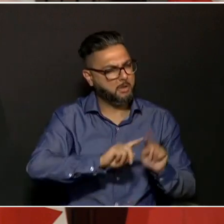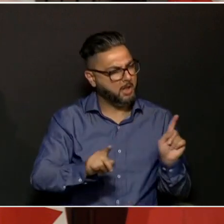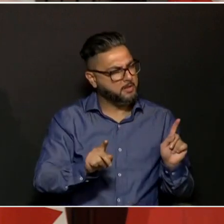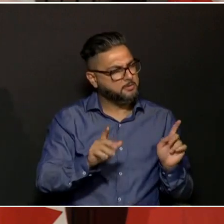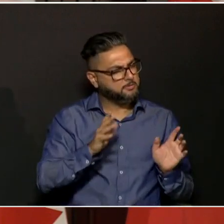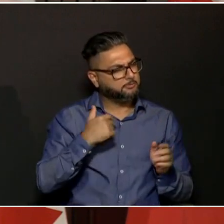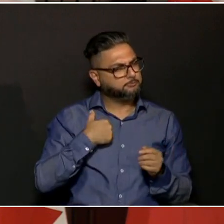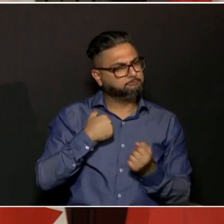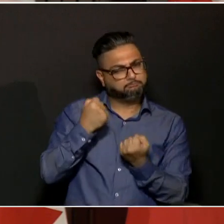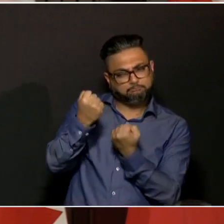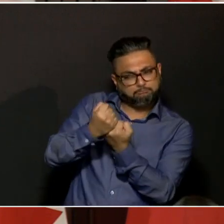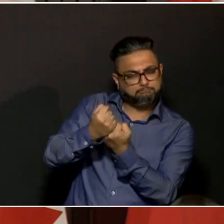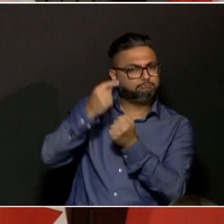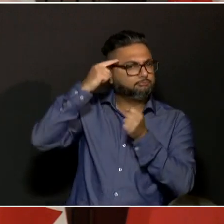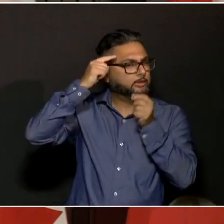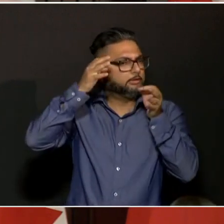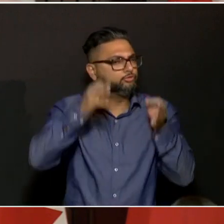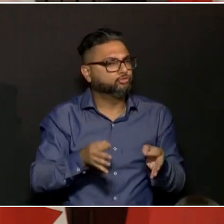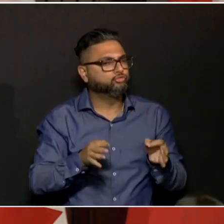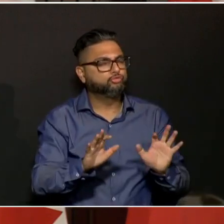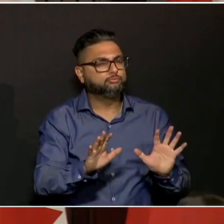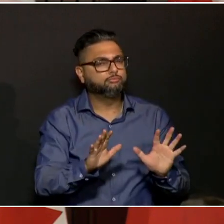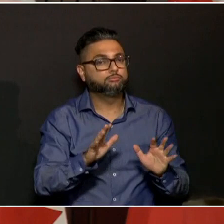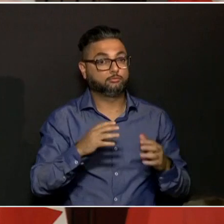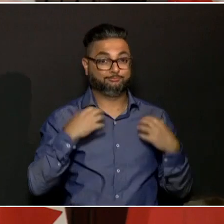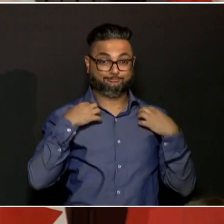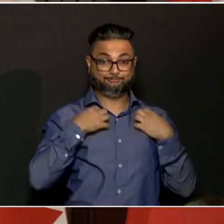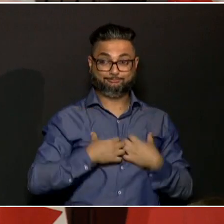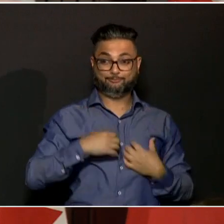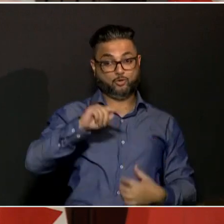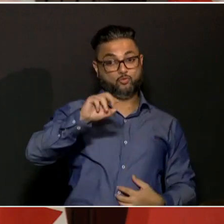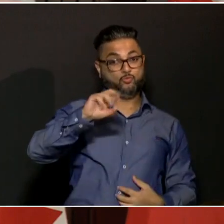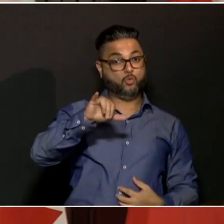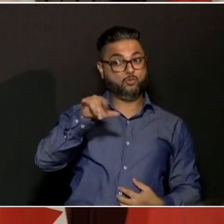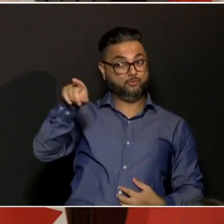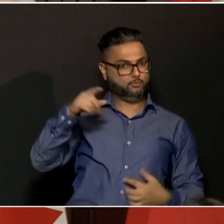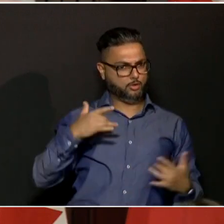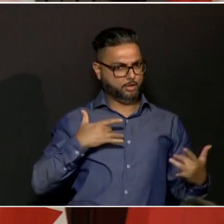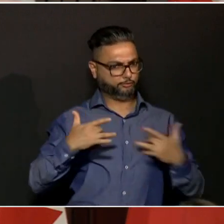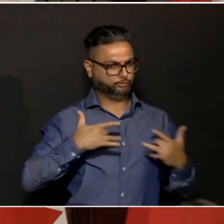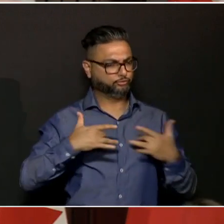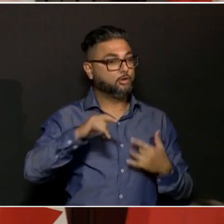precautionary measures and won't be forever and Mayor and other regional mayors